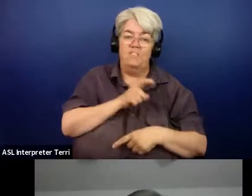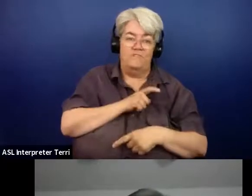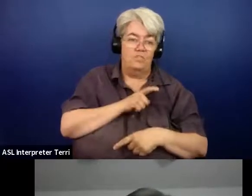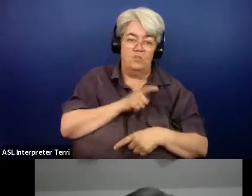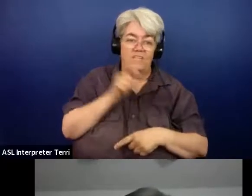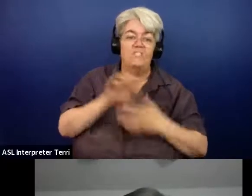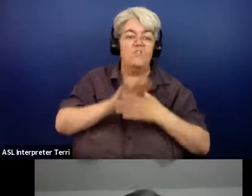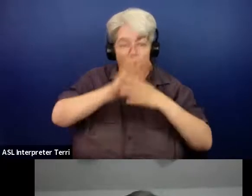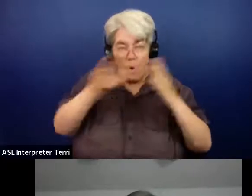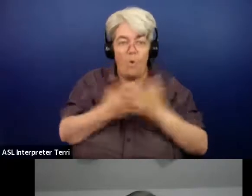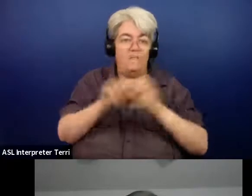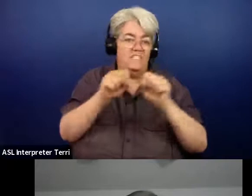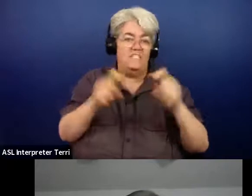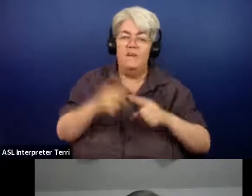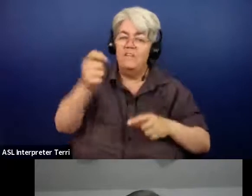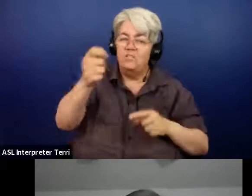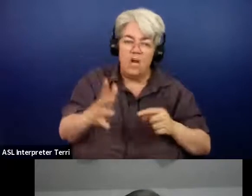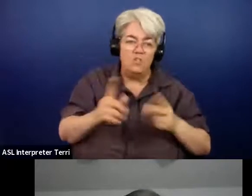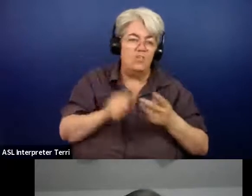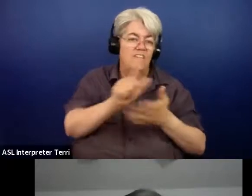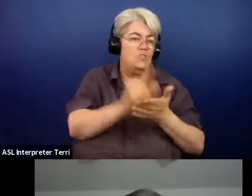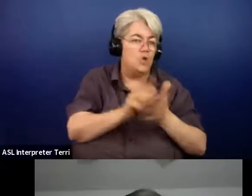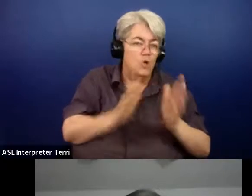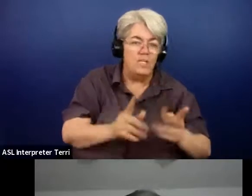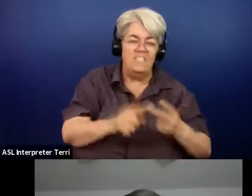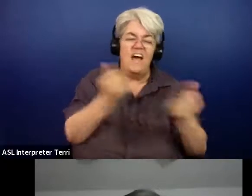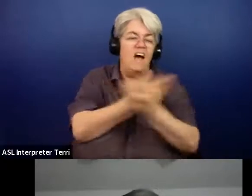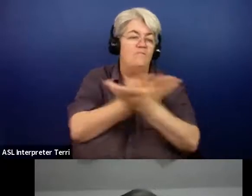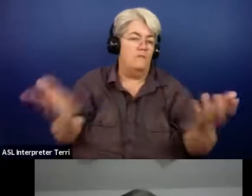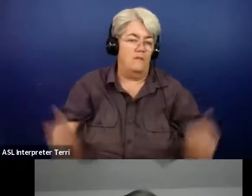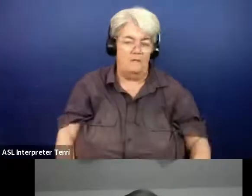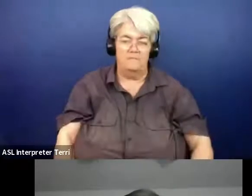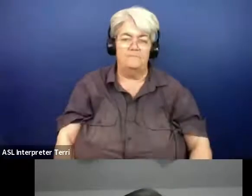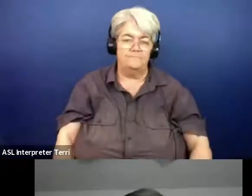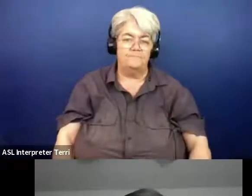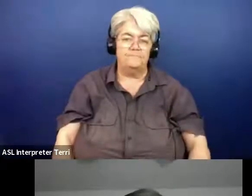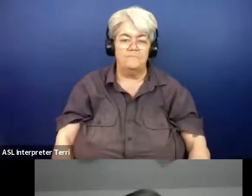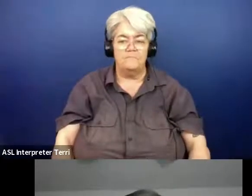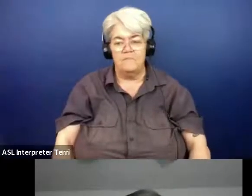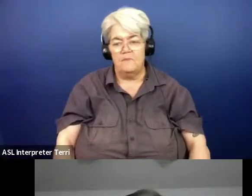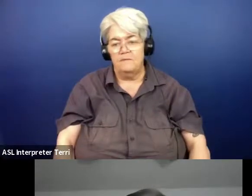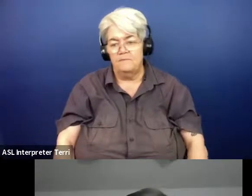It is the whole system. Judges and attorneys and everything.